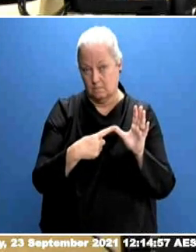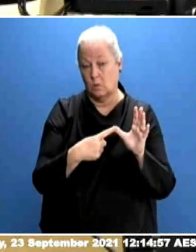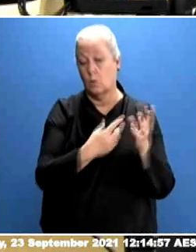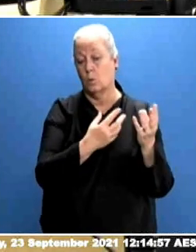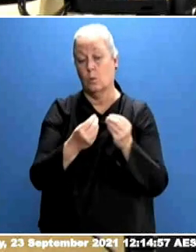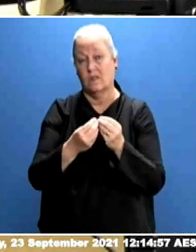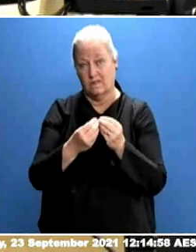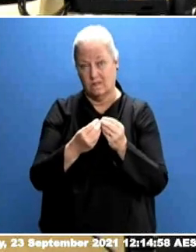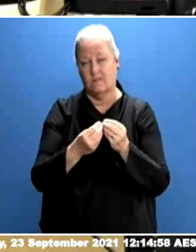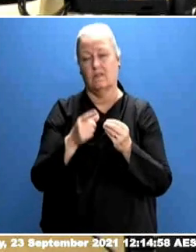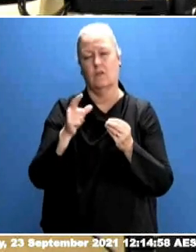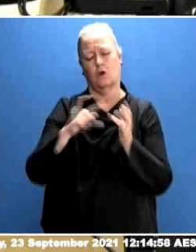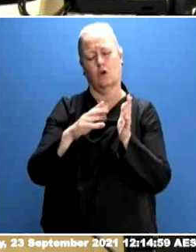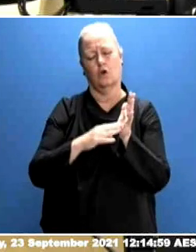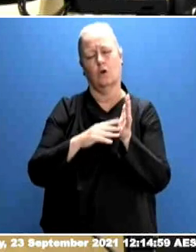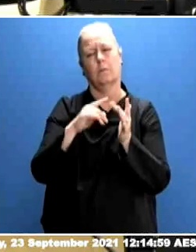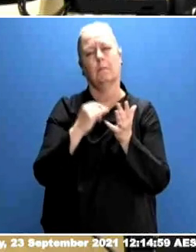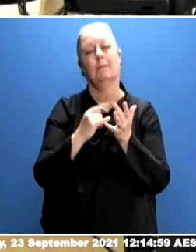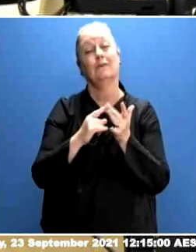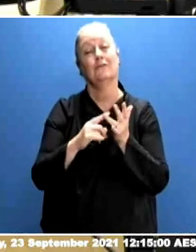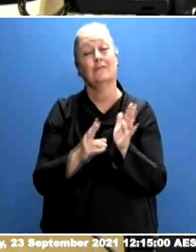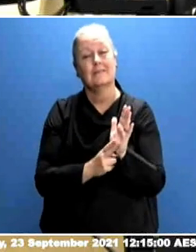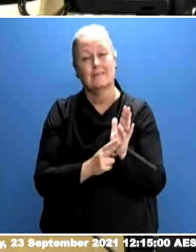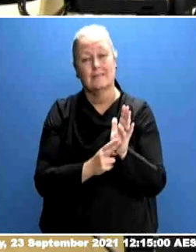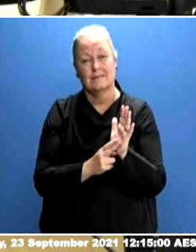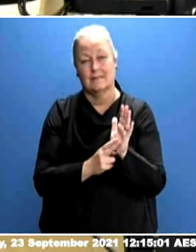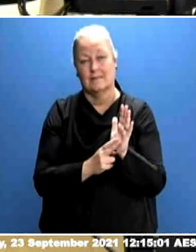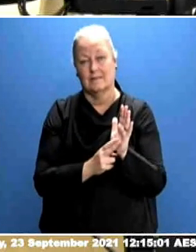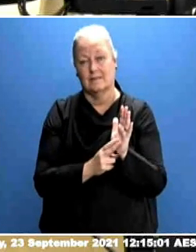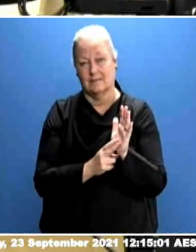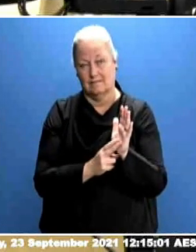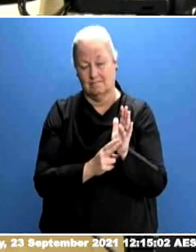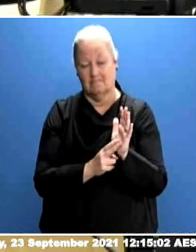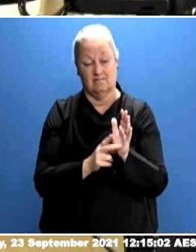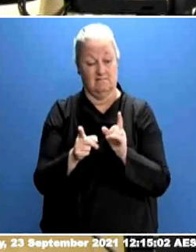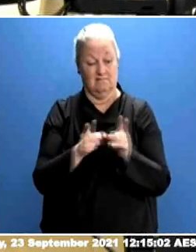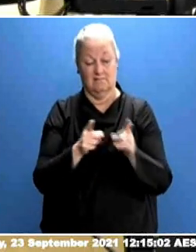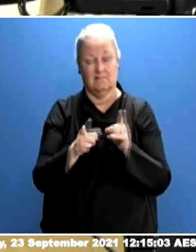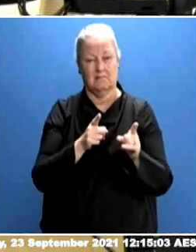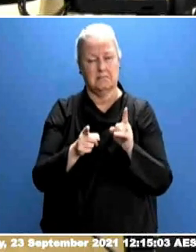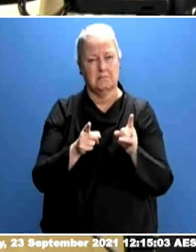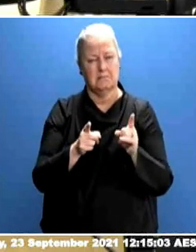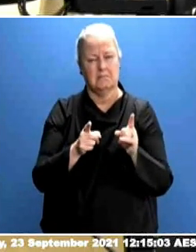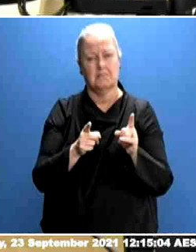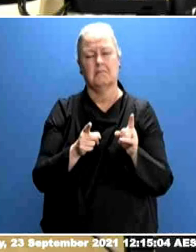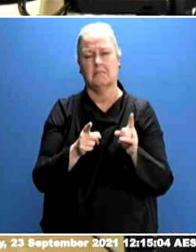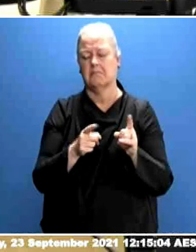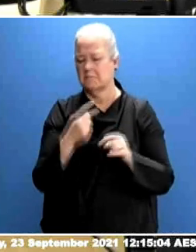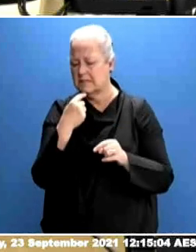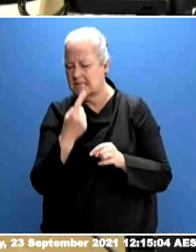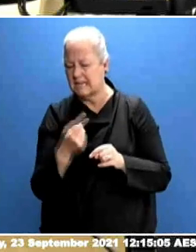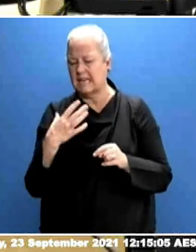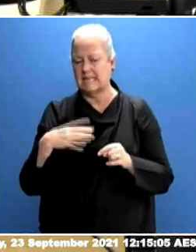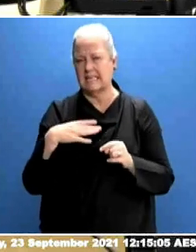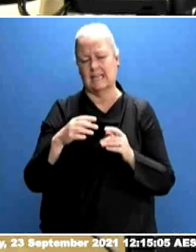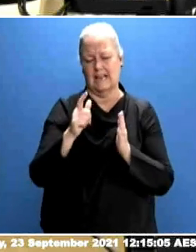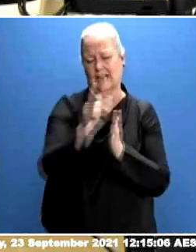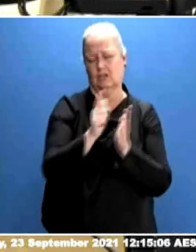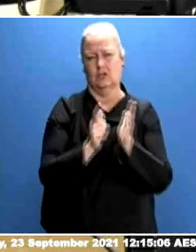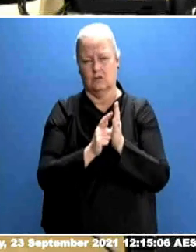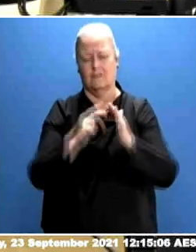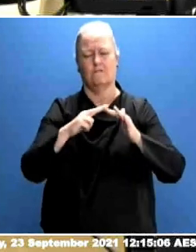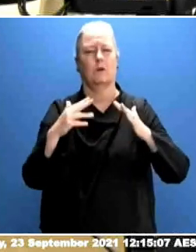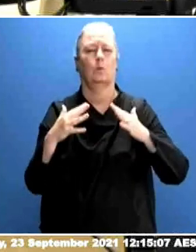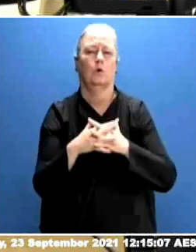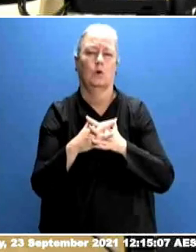has suggested that there needs to be a legislative framework for the model.